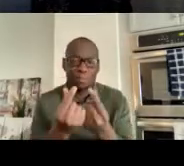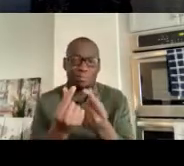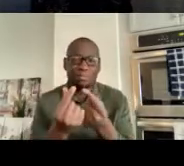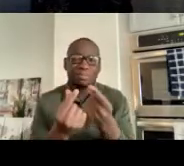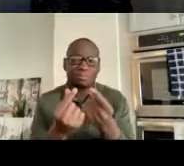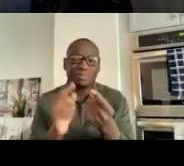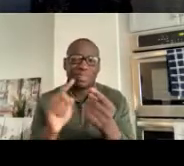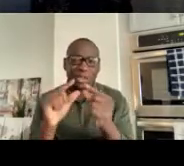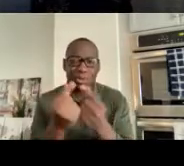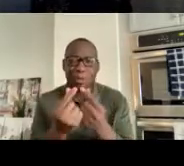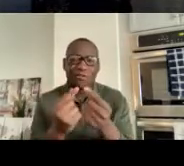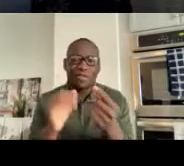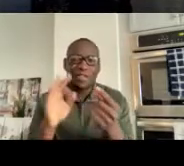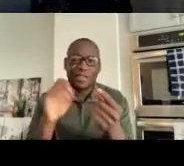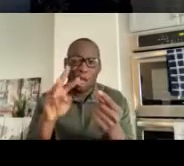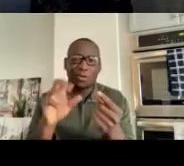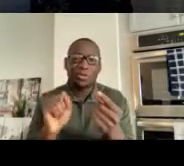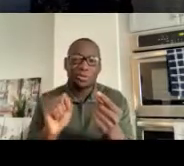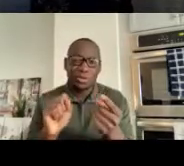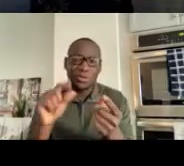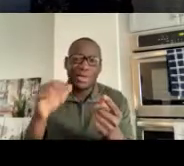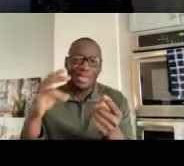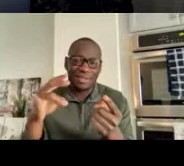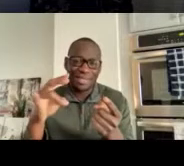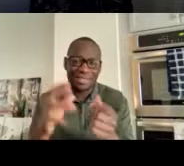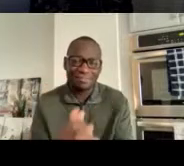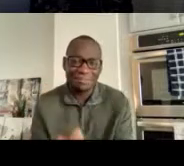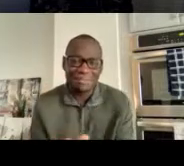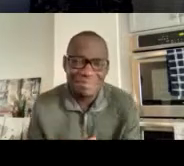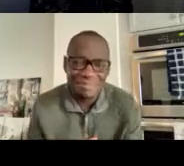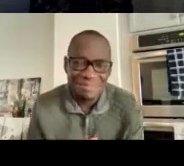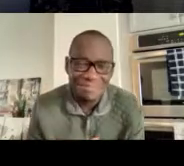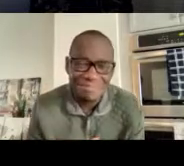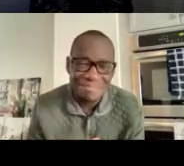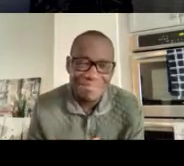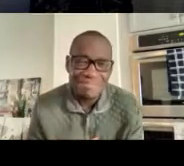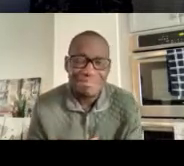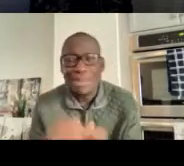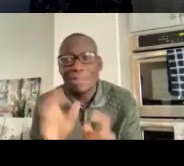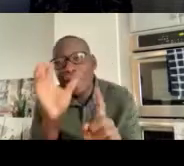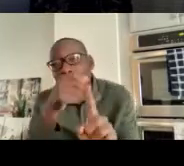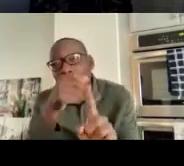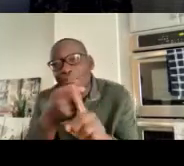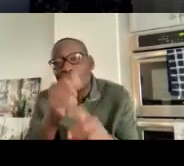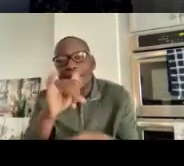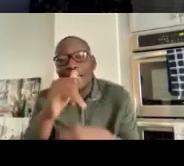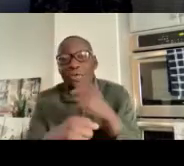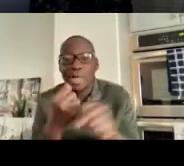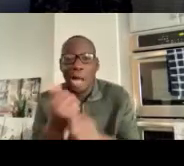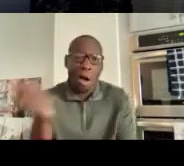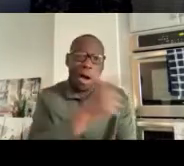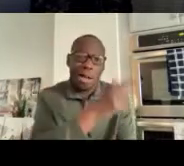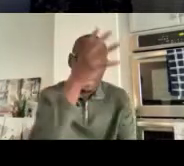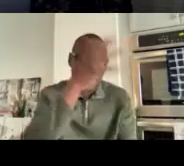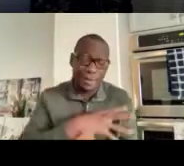Okay, this was the first group of Fellows 2017, yeah.